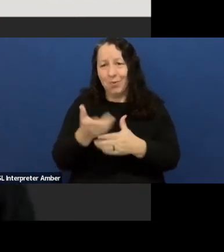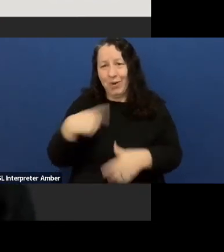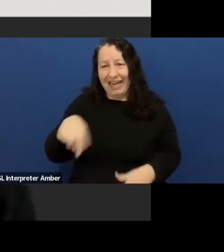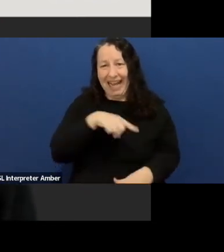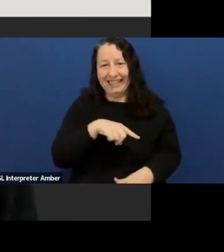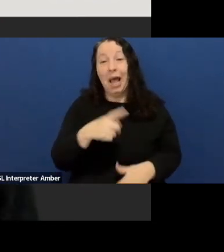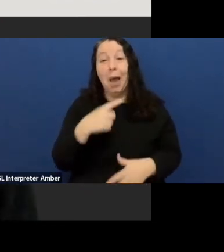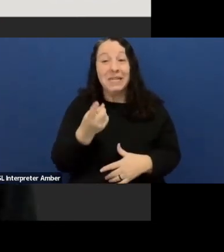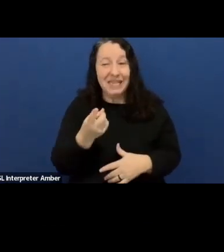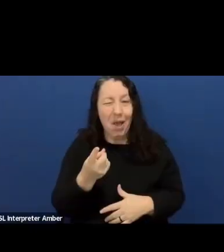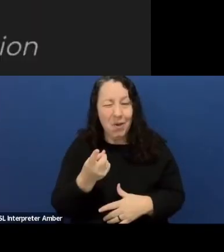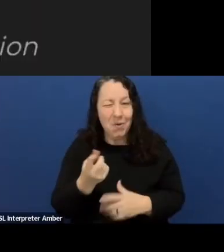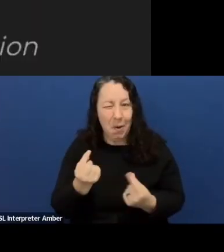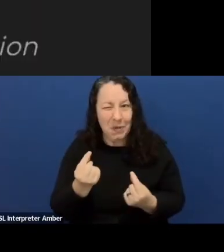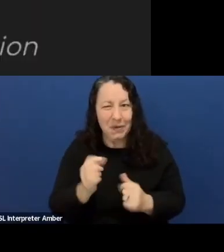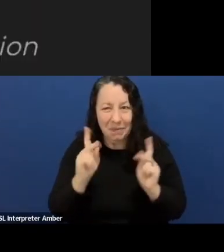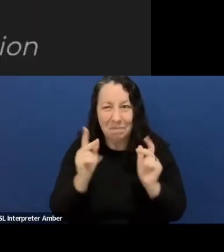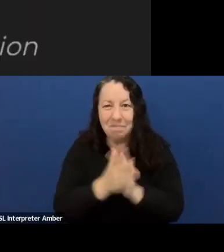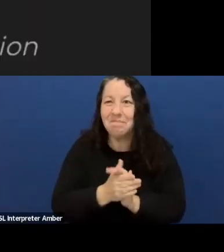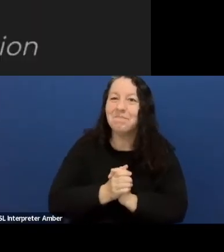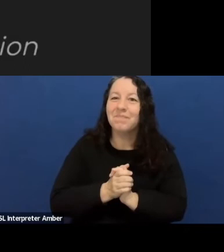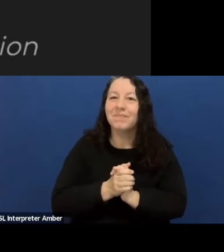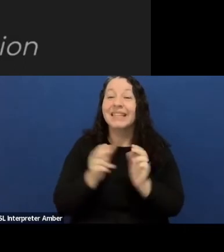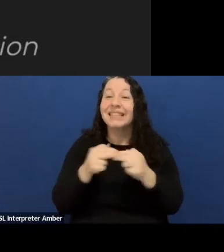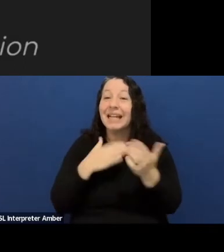hope this is but the first of many conversations we'll have together. So let me take a moment